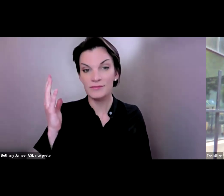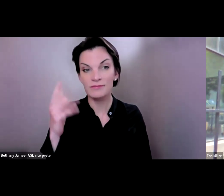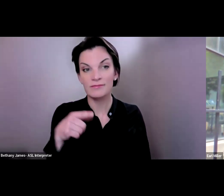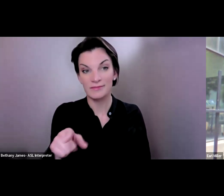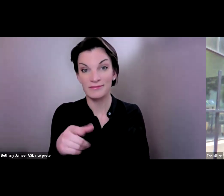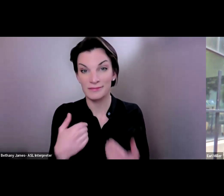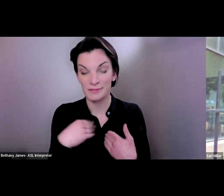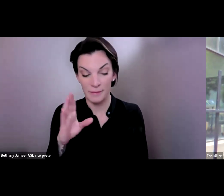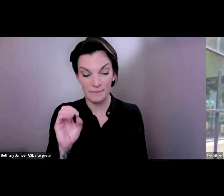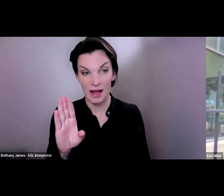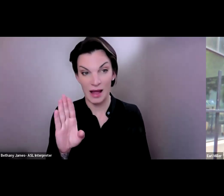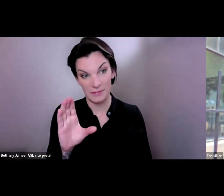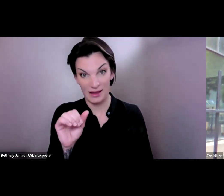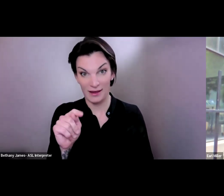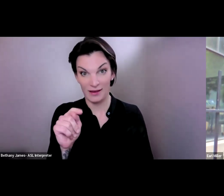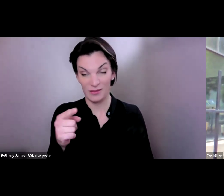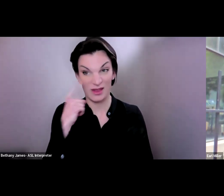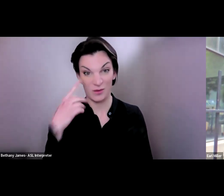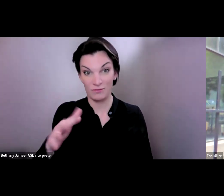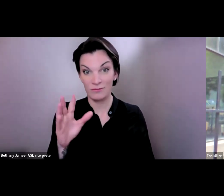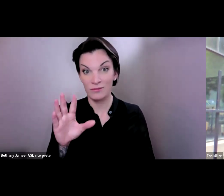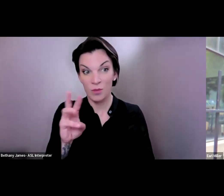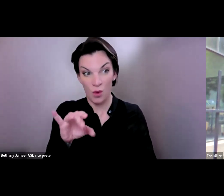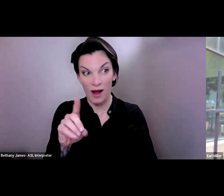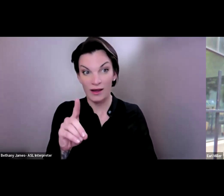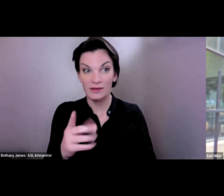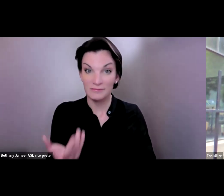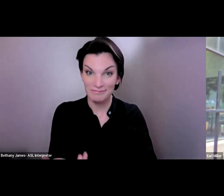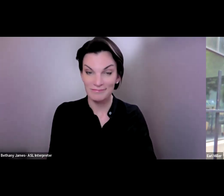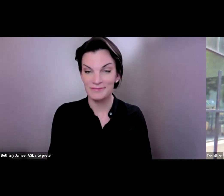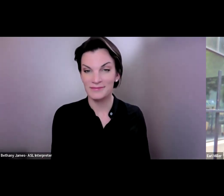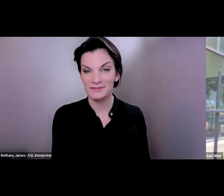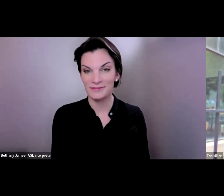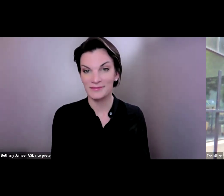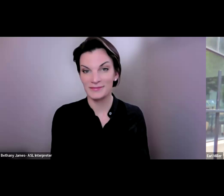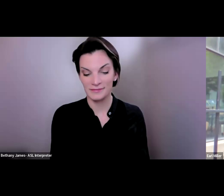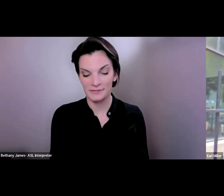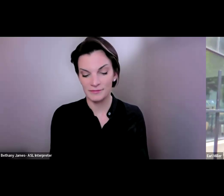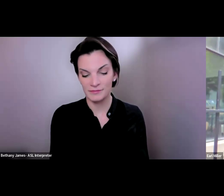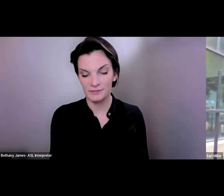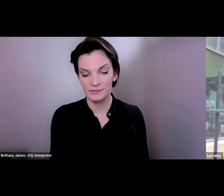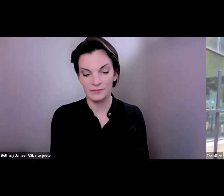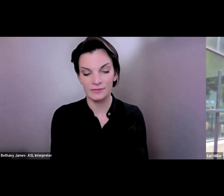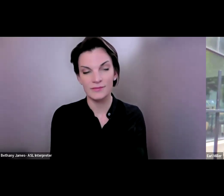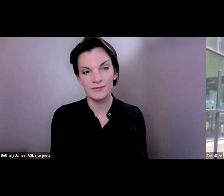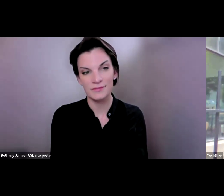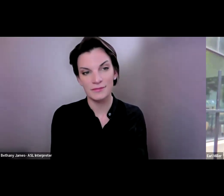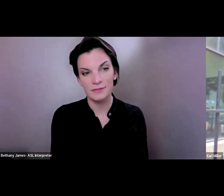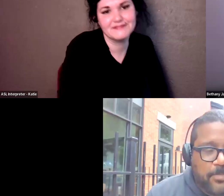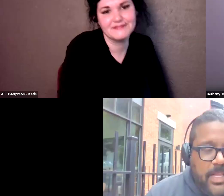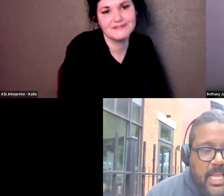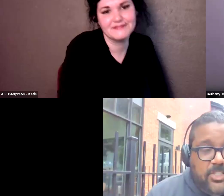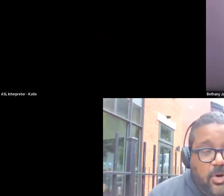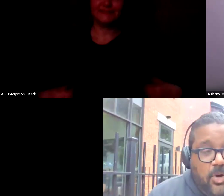And you might think, that's wild; I do, too! But his bobcat is meaningful to him. And so we were